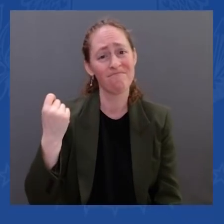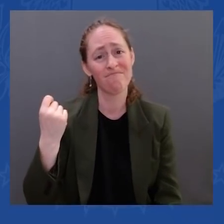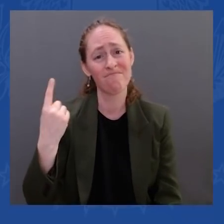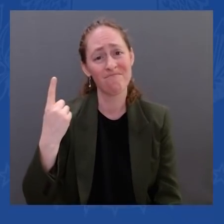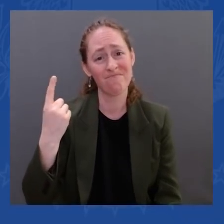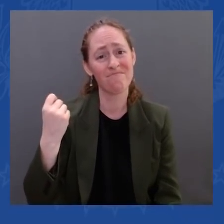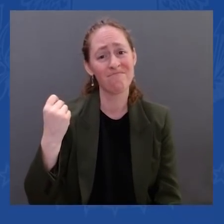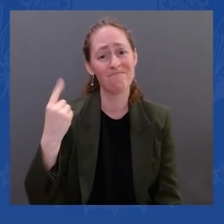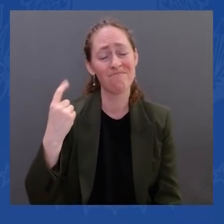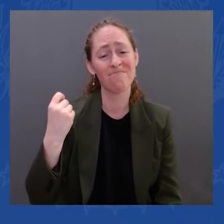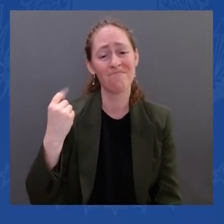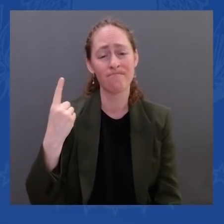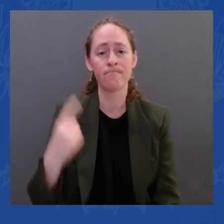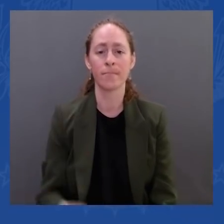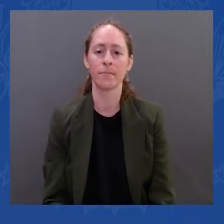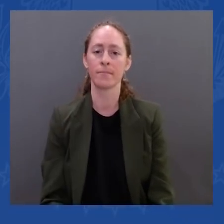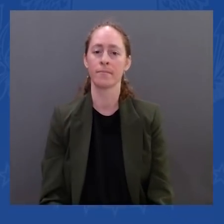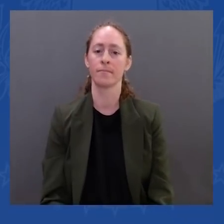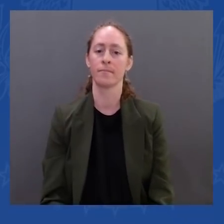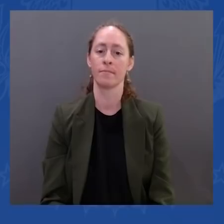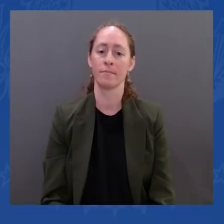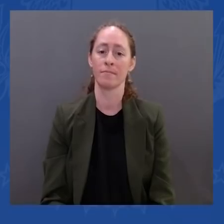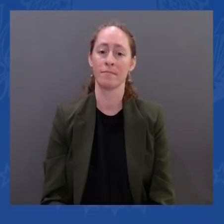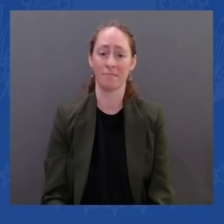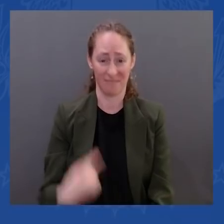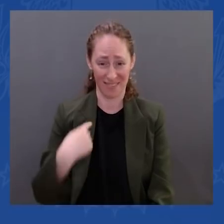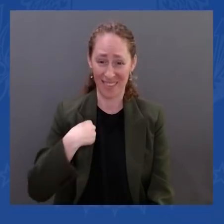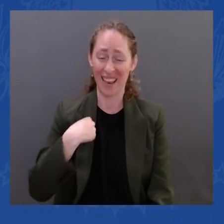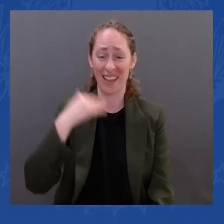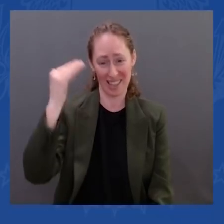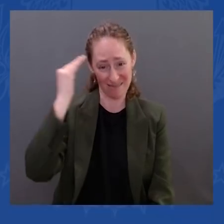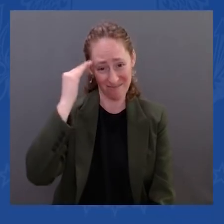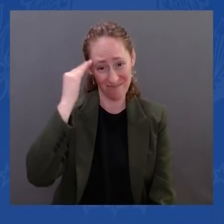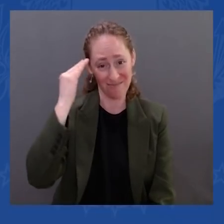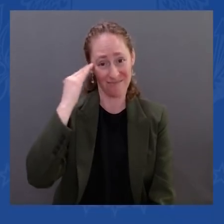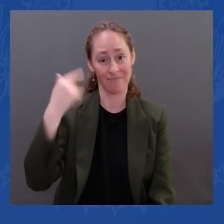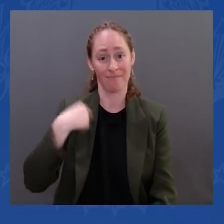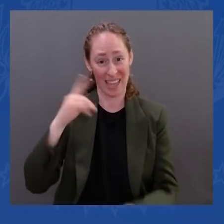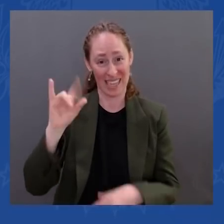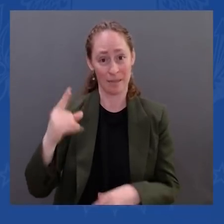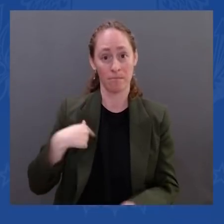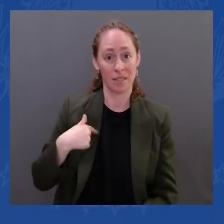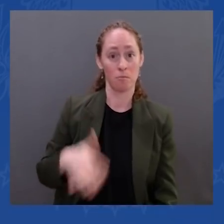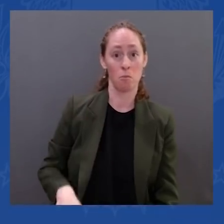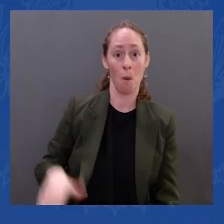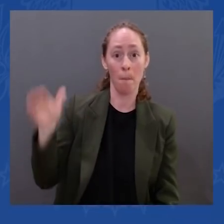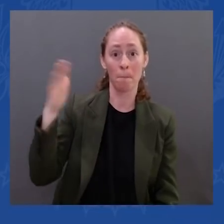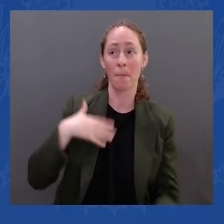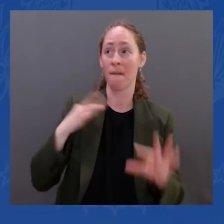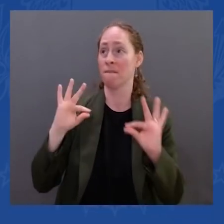when I was a kid growing up. It's affecting a lot of families. But we have released over two hundred